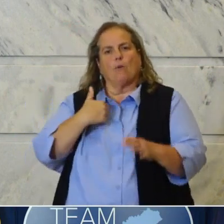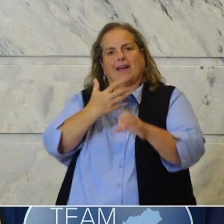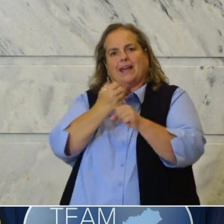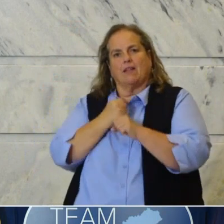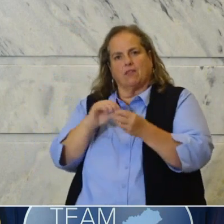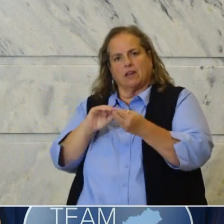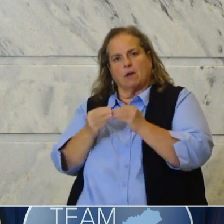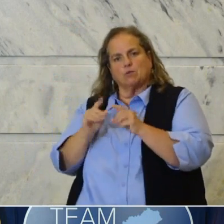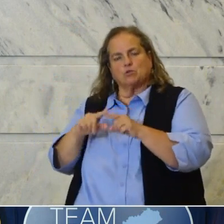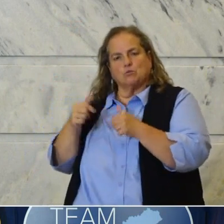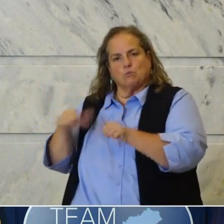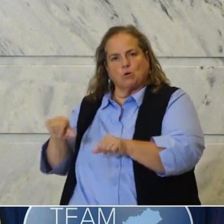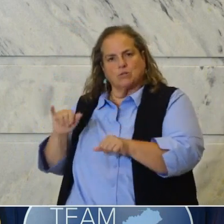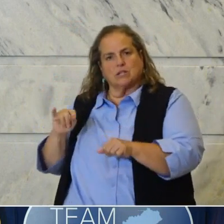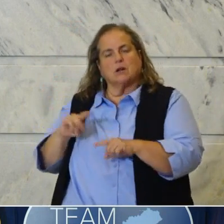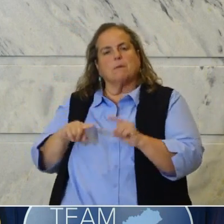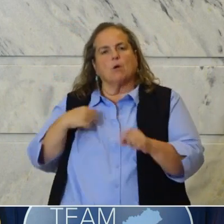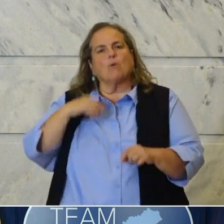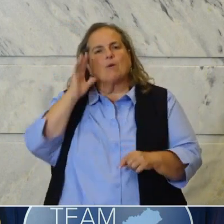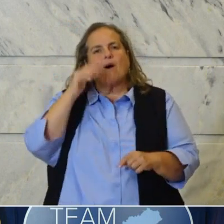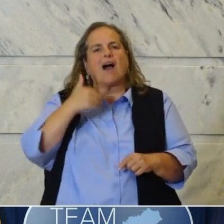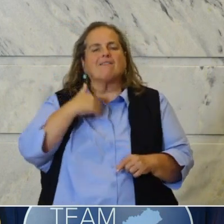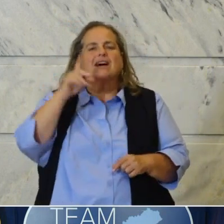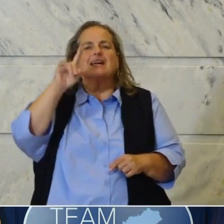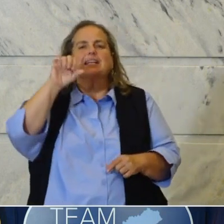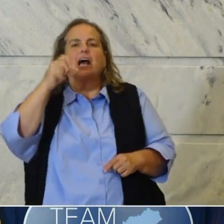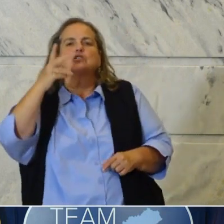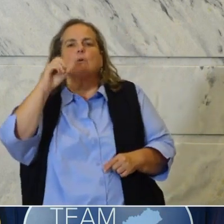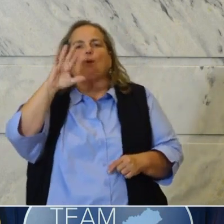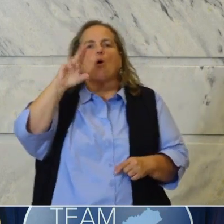We're gonna have a dashboard, though that's created that is faster than the